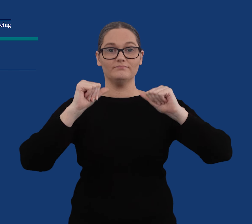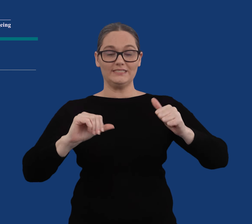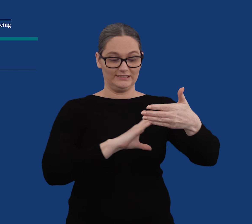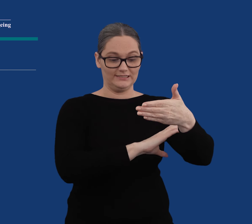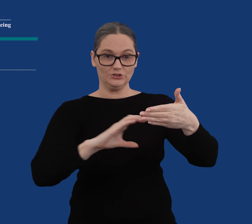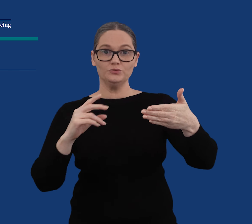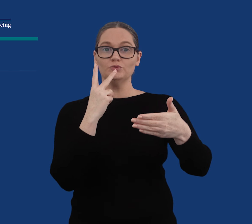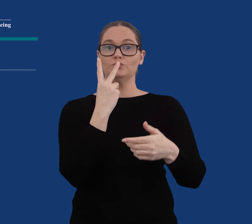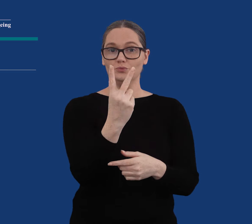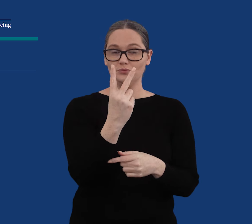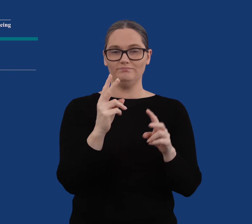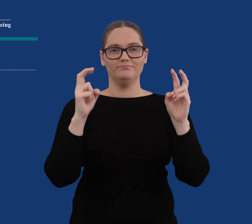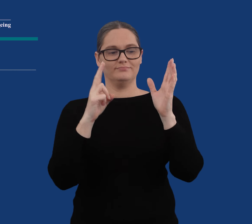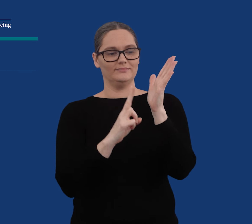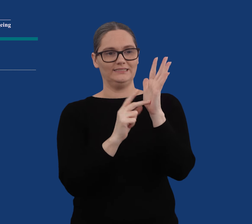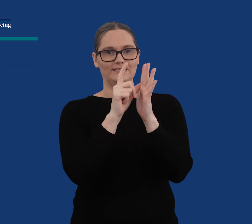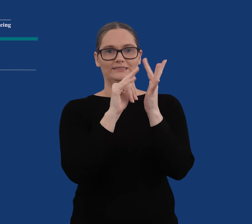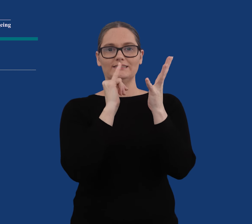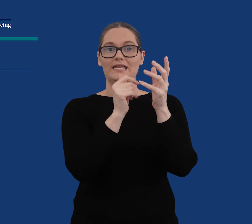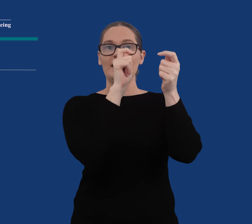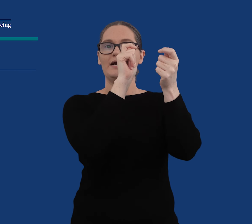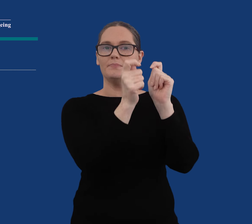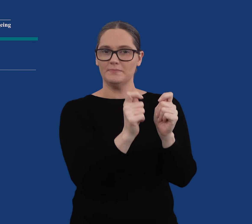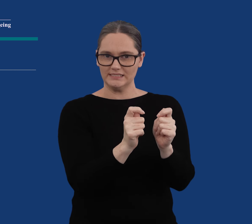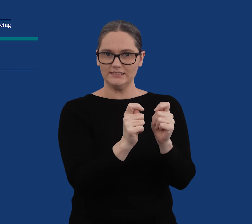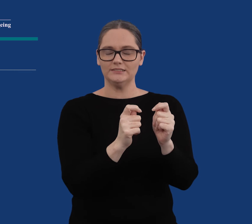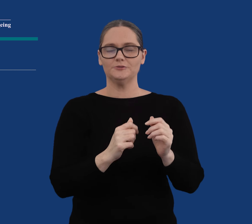Schedule 2 – NDIA Amendments